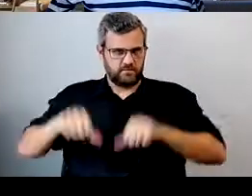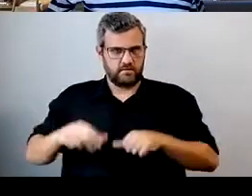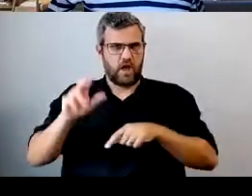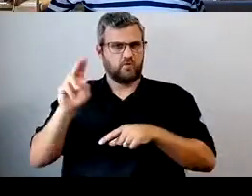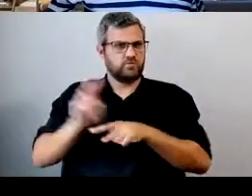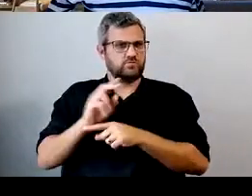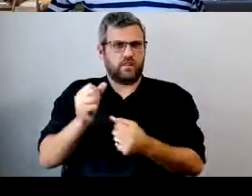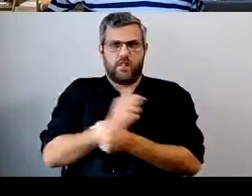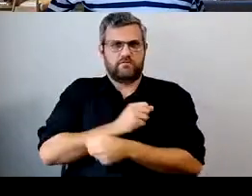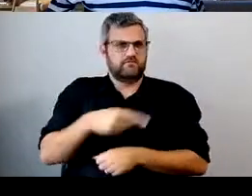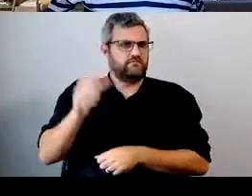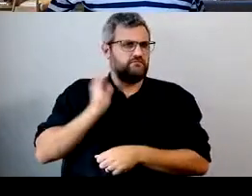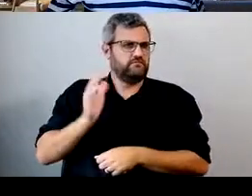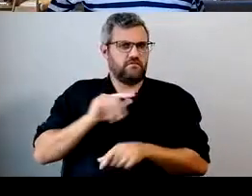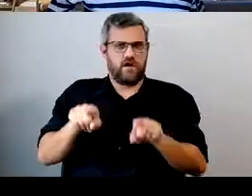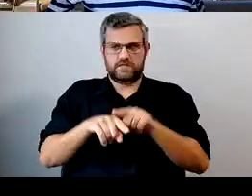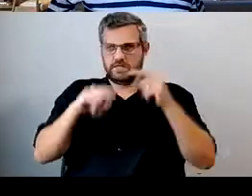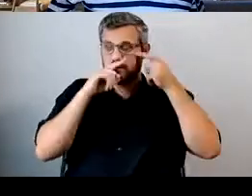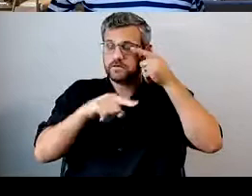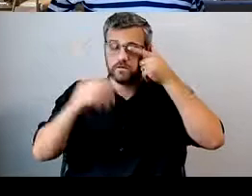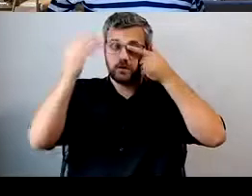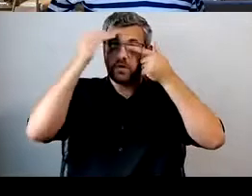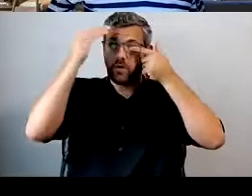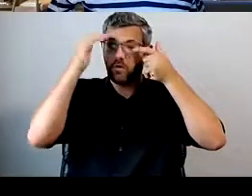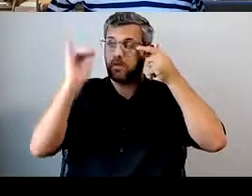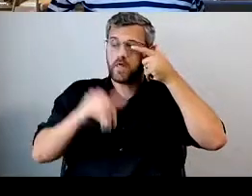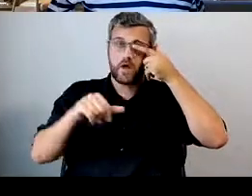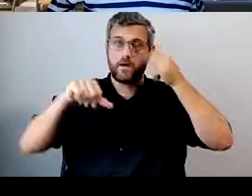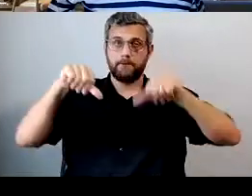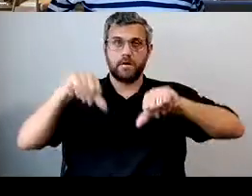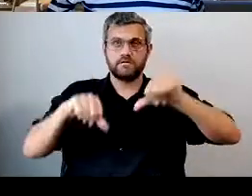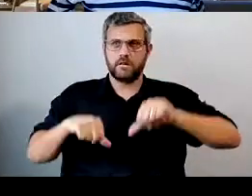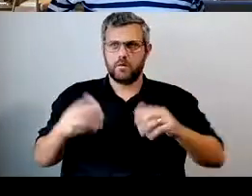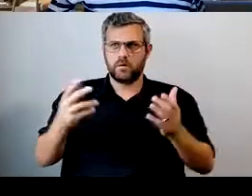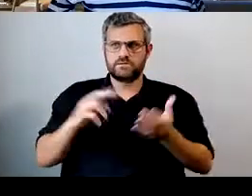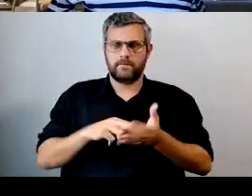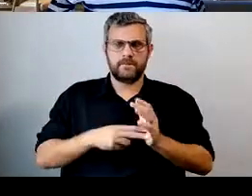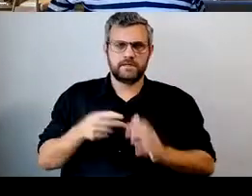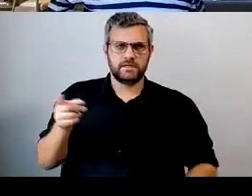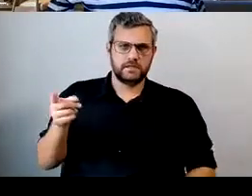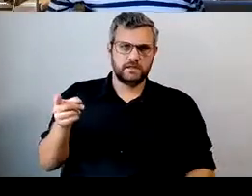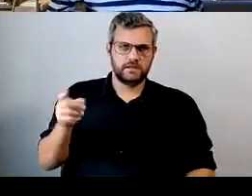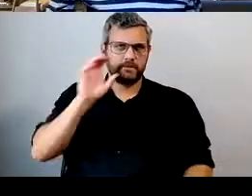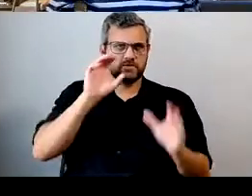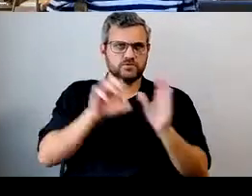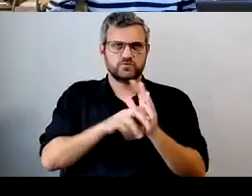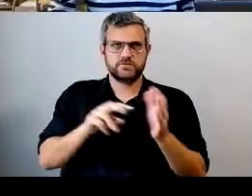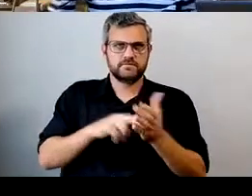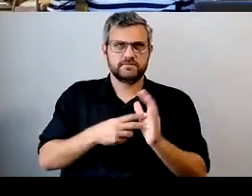Does anyone know this puzzle and what this means? This image on screen? Yeah, someone was so fast.